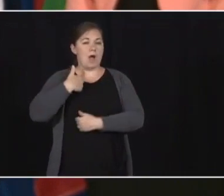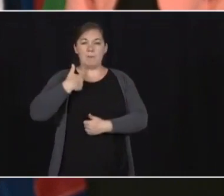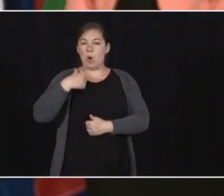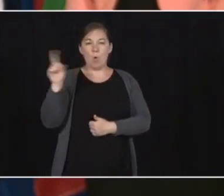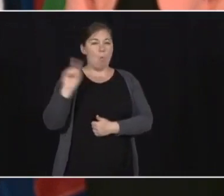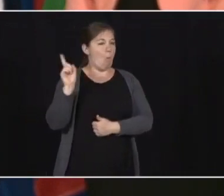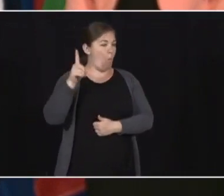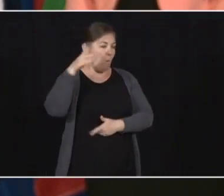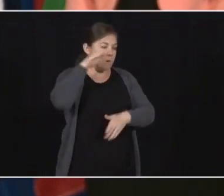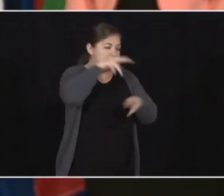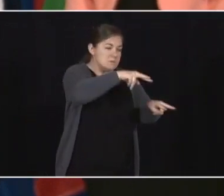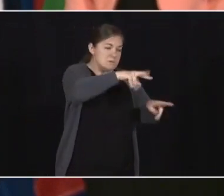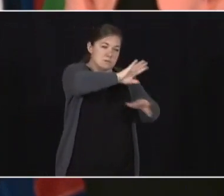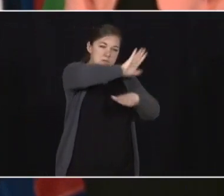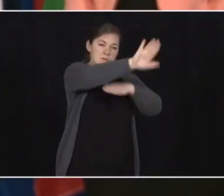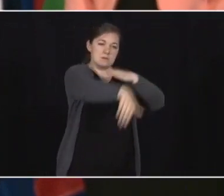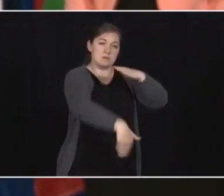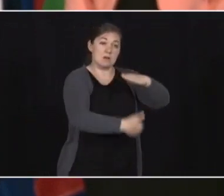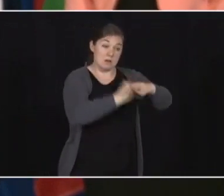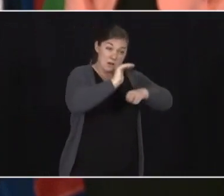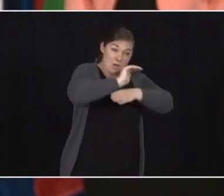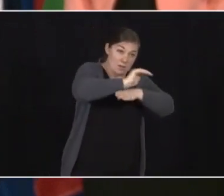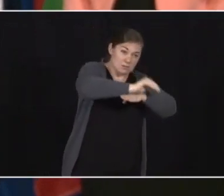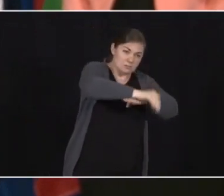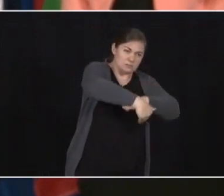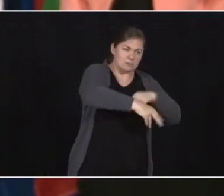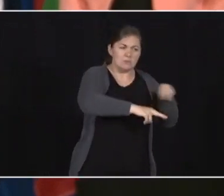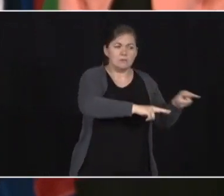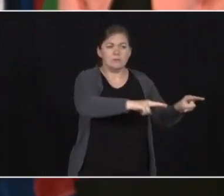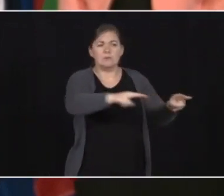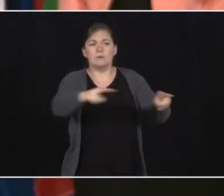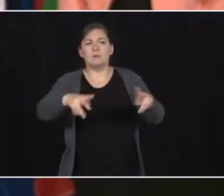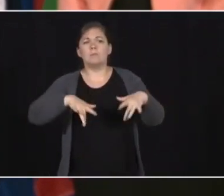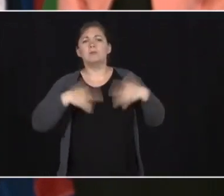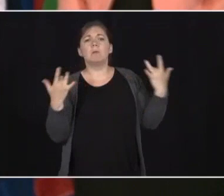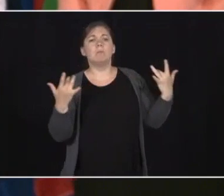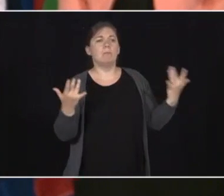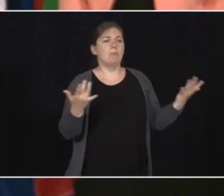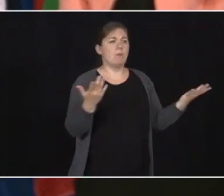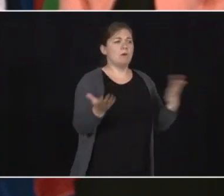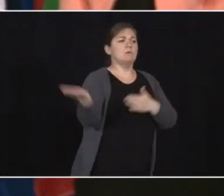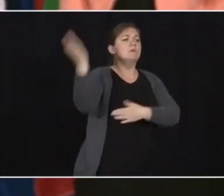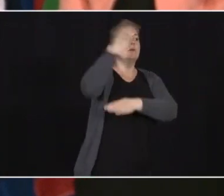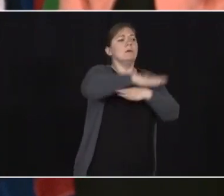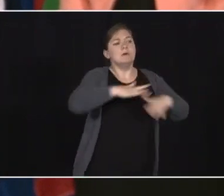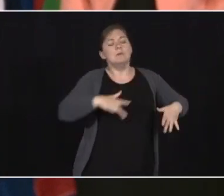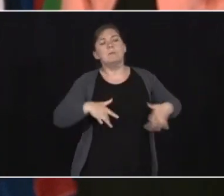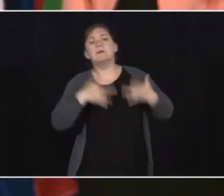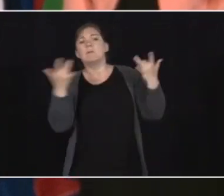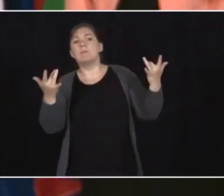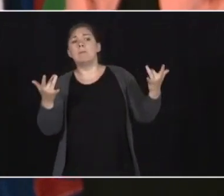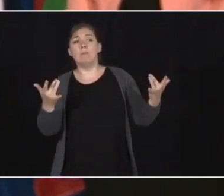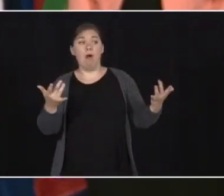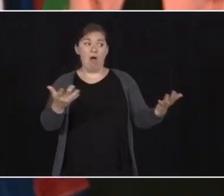an inspection and therefore a couple of days, or three days a week but until you are there around-the-clock at nighttime, and during the